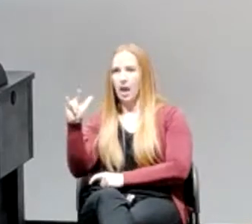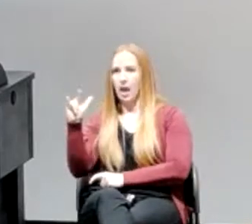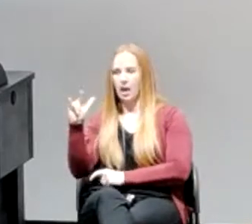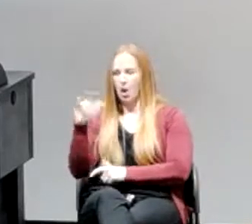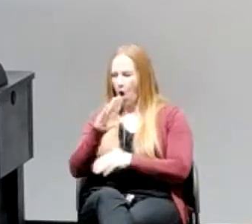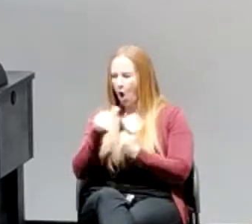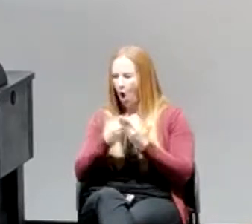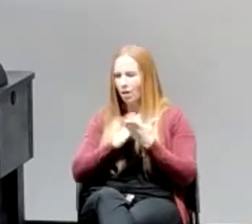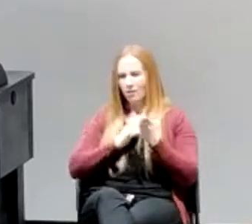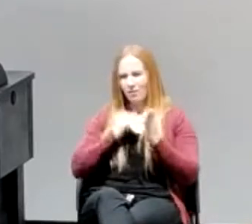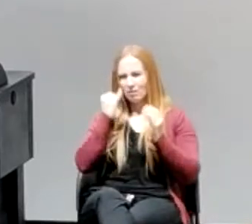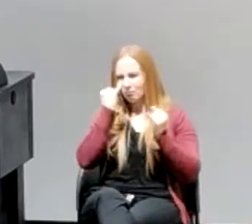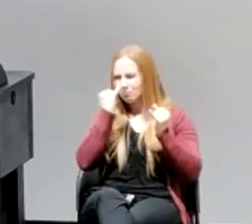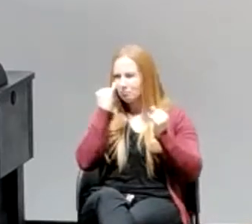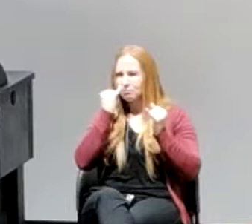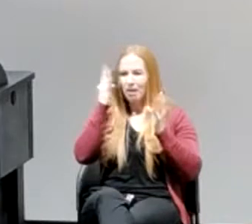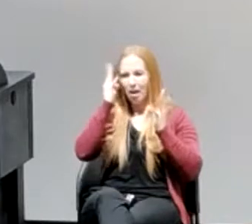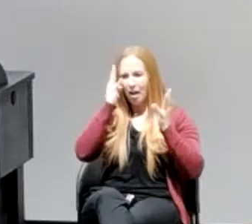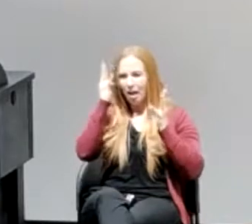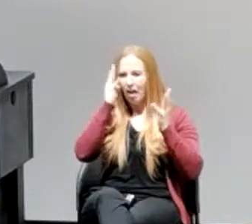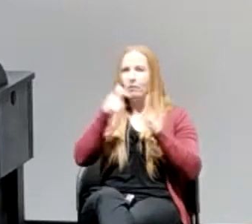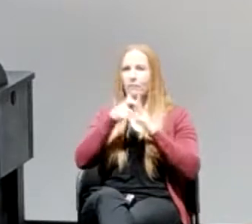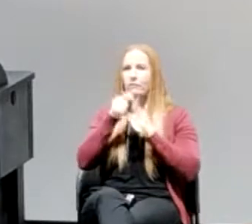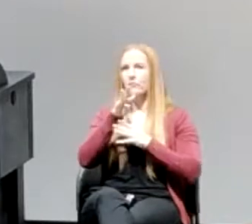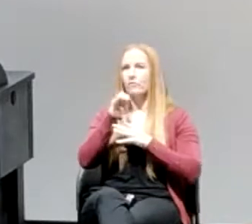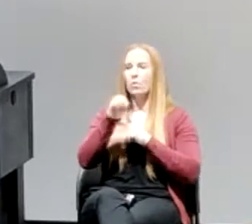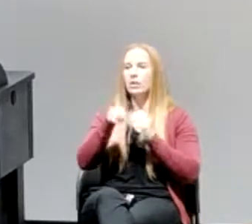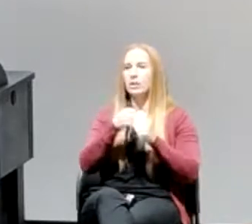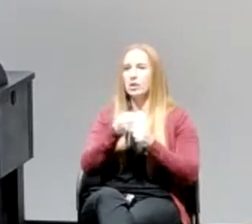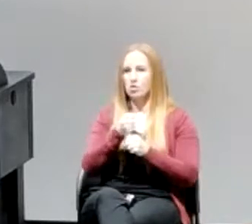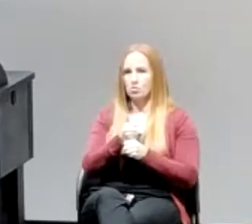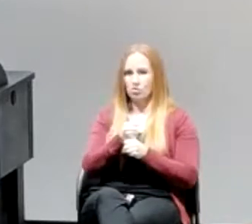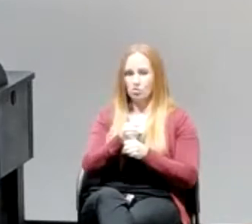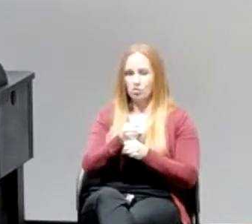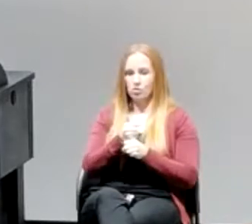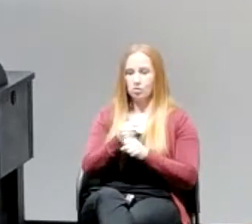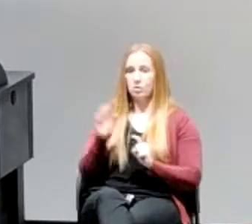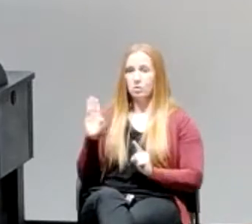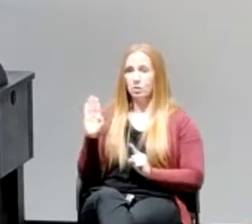airplanes from the Wright brothers at kitty hawk to the advent of the jet